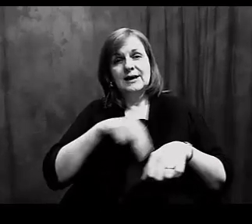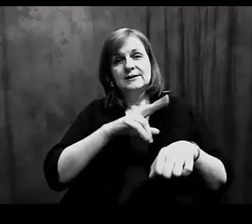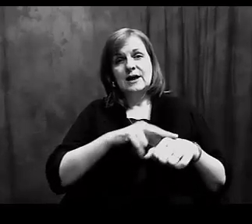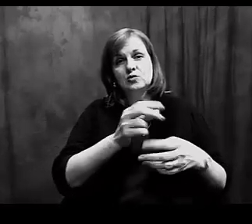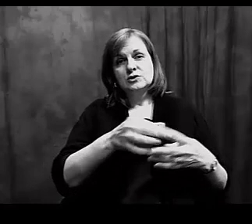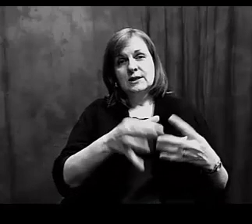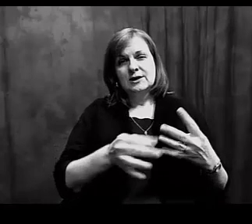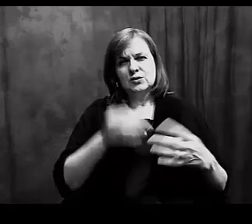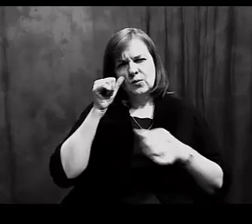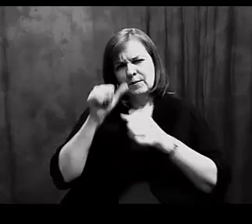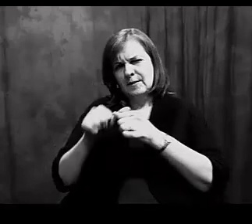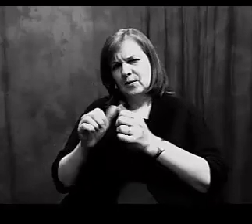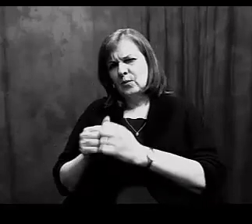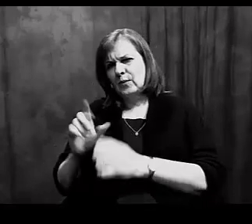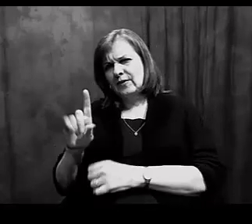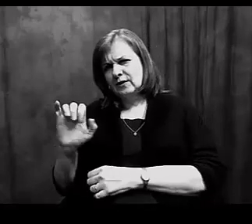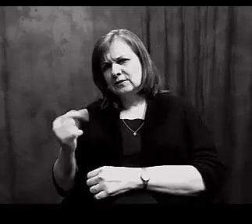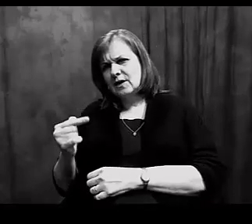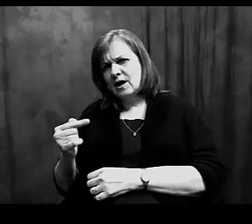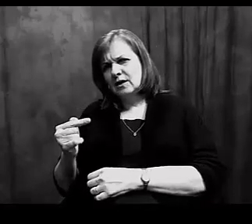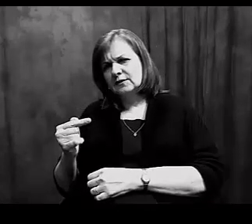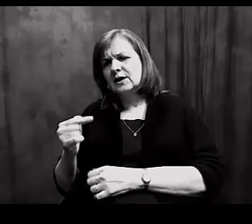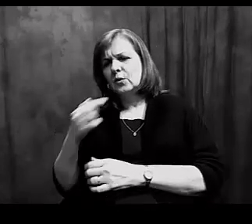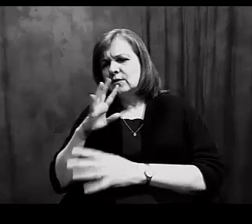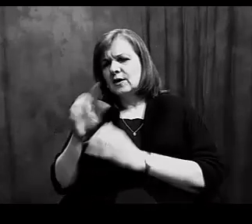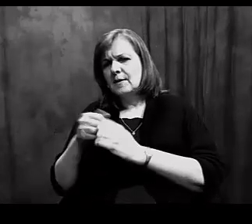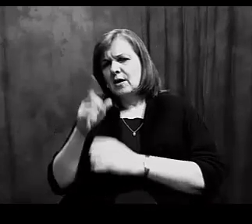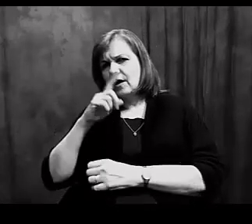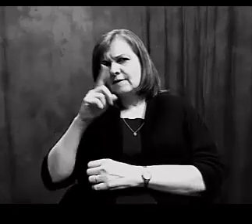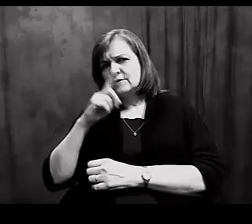we've mentioned artificial selection before with dog breeding and it'll come up again